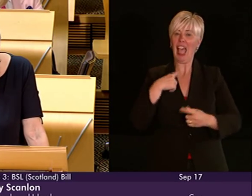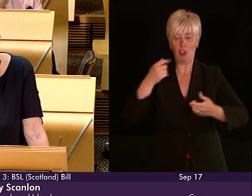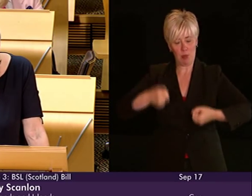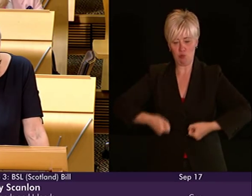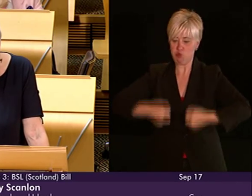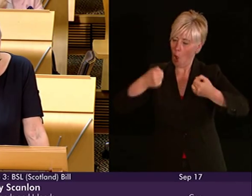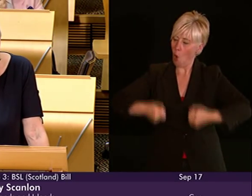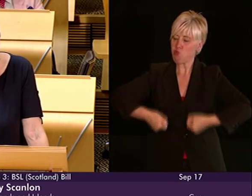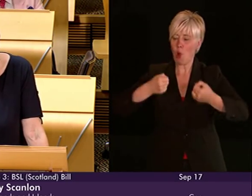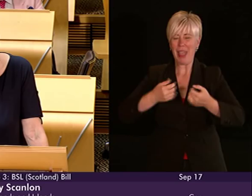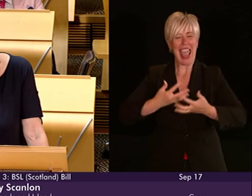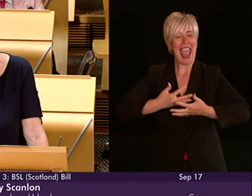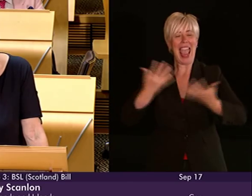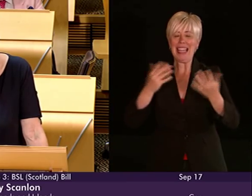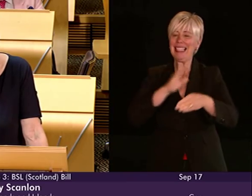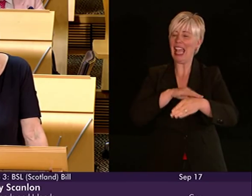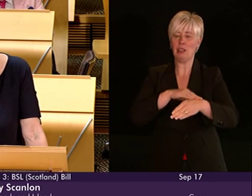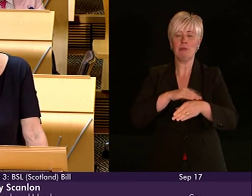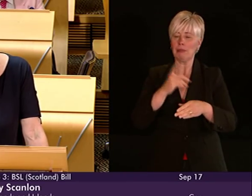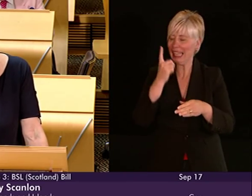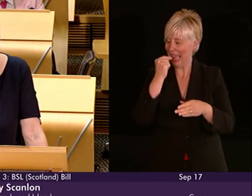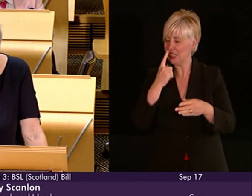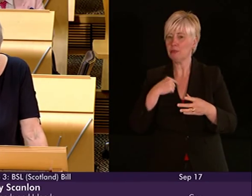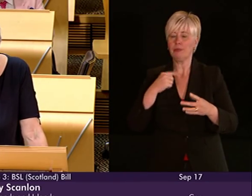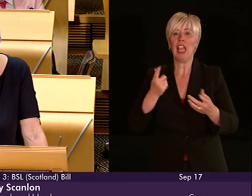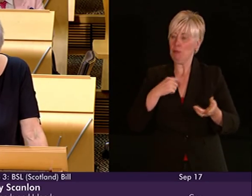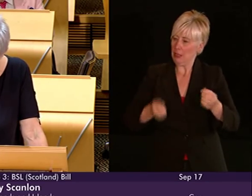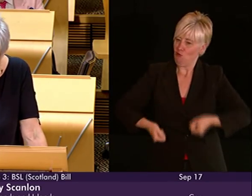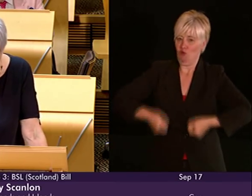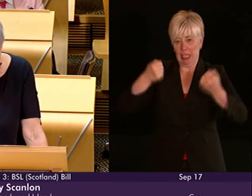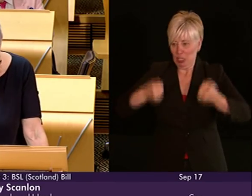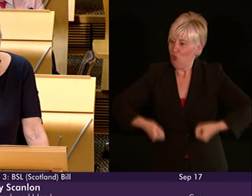opportunity since the introduction of the bill and which Dingwall academy raised again